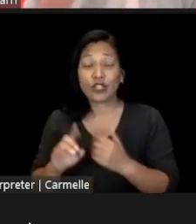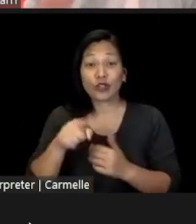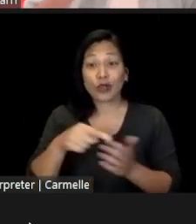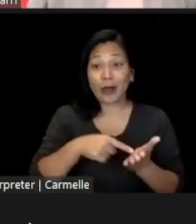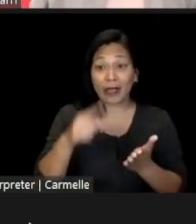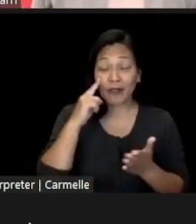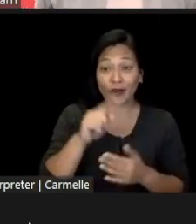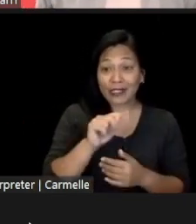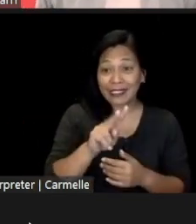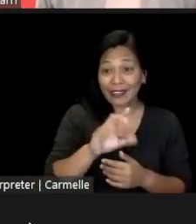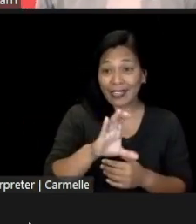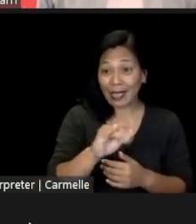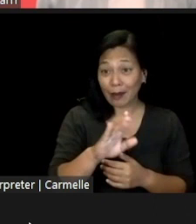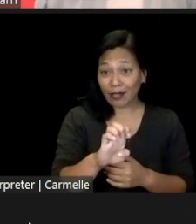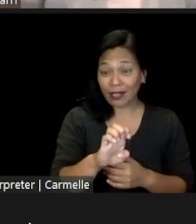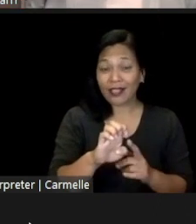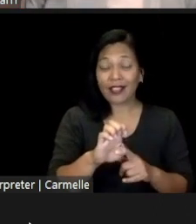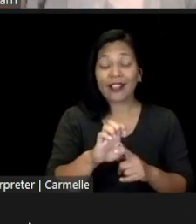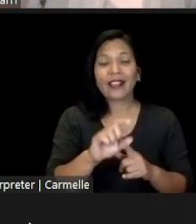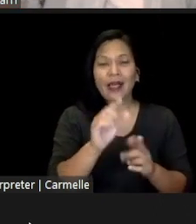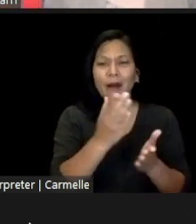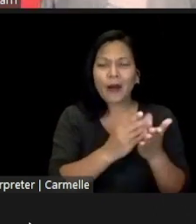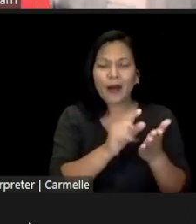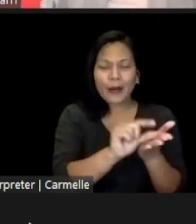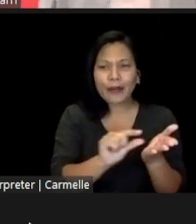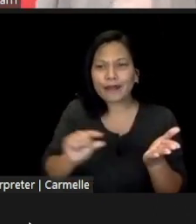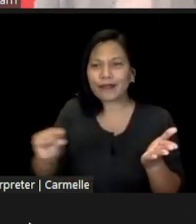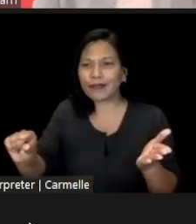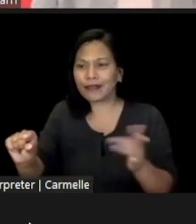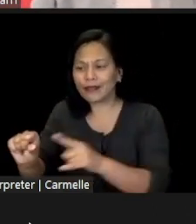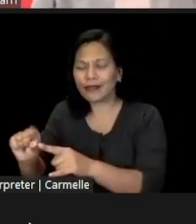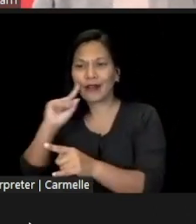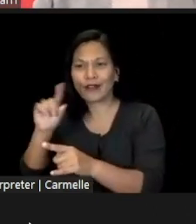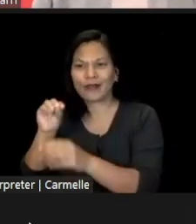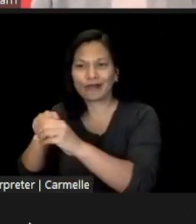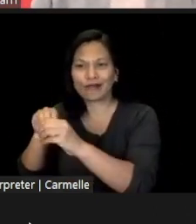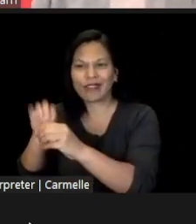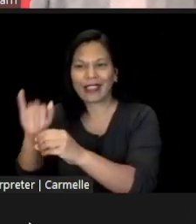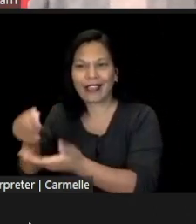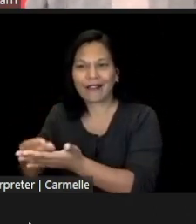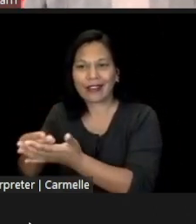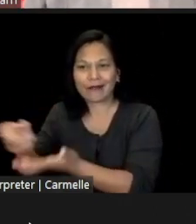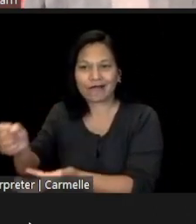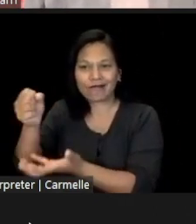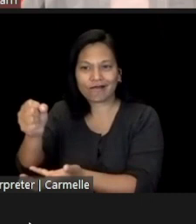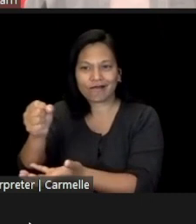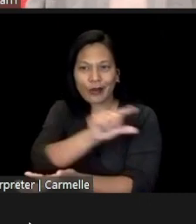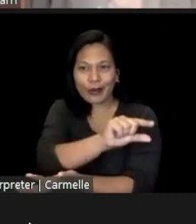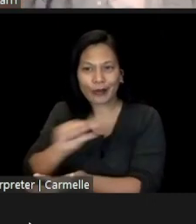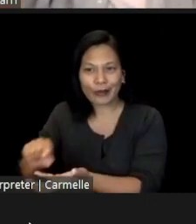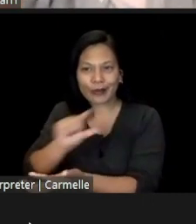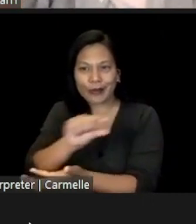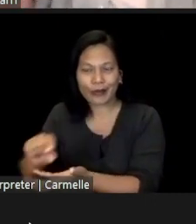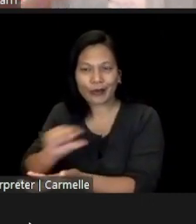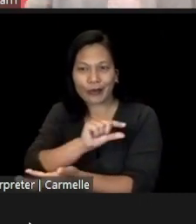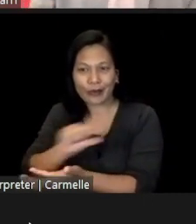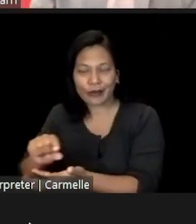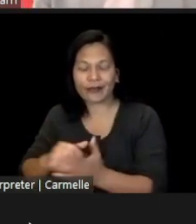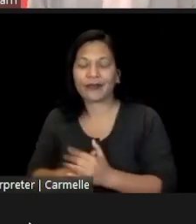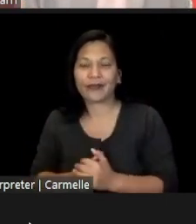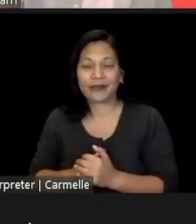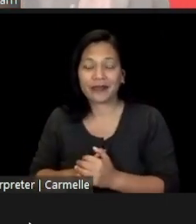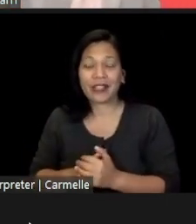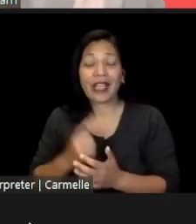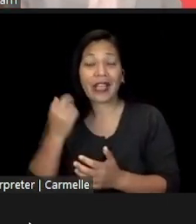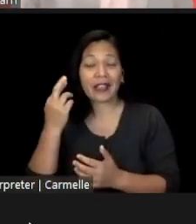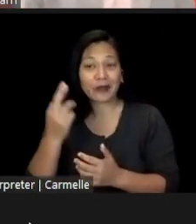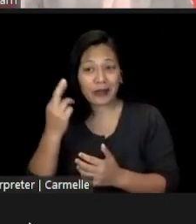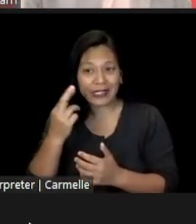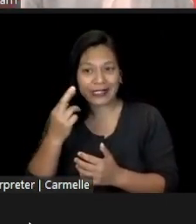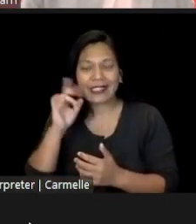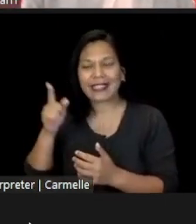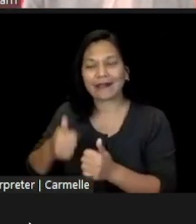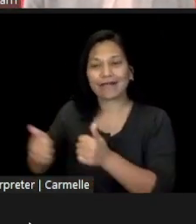Whoever still has cable goes to the CMF and other funds and that's happening via an order through the CRTC.